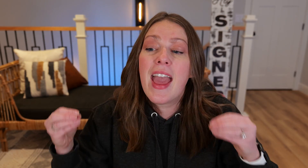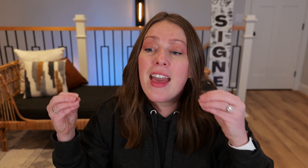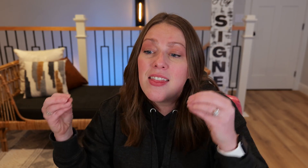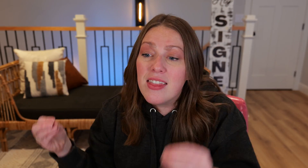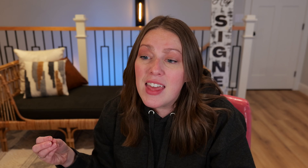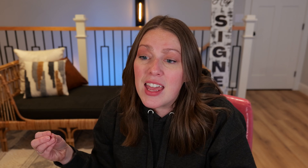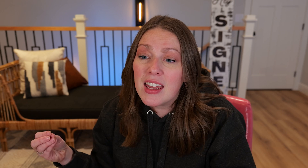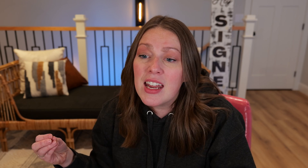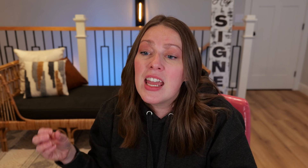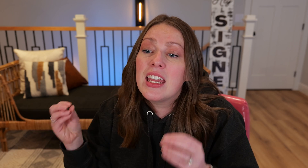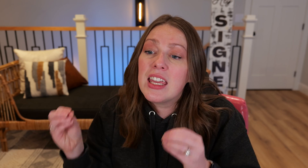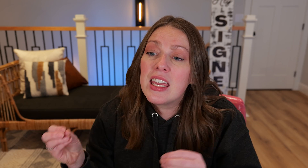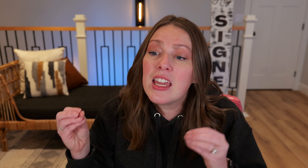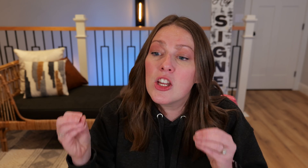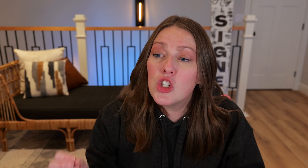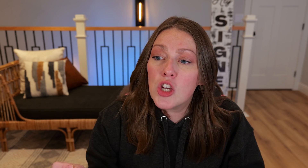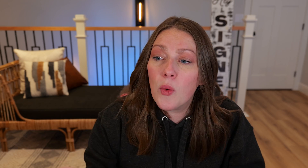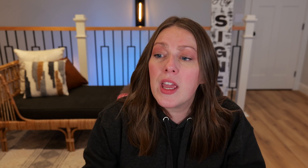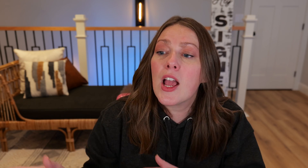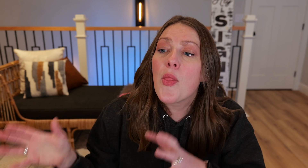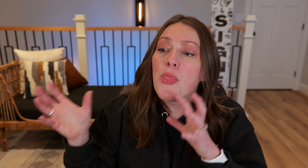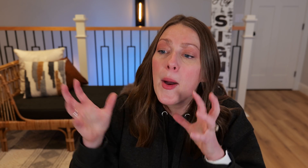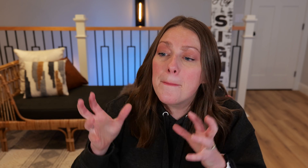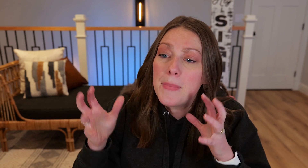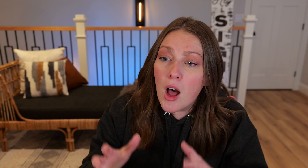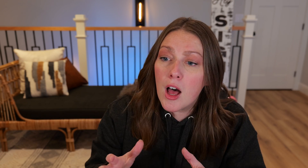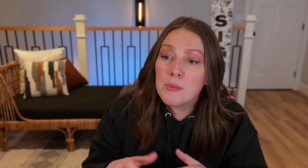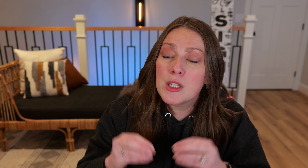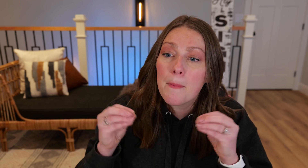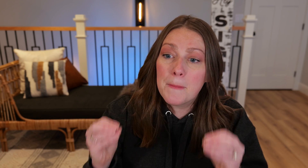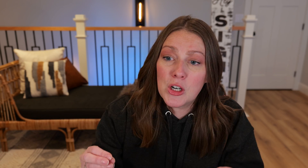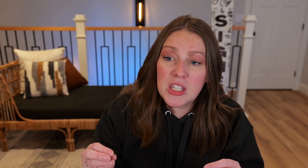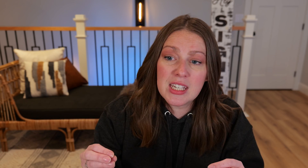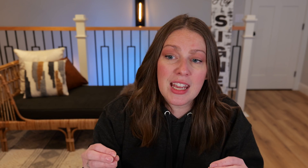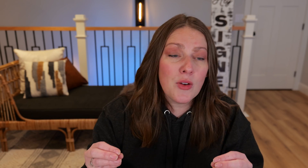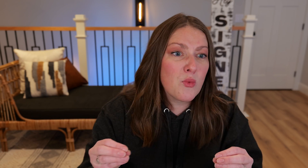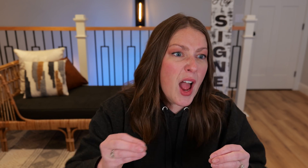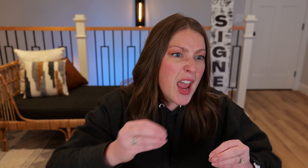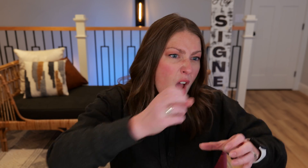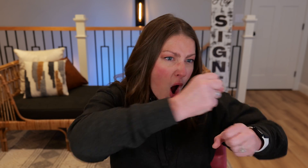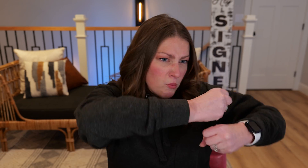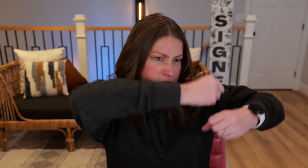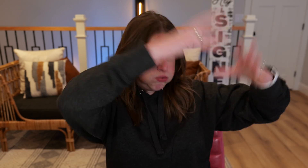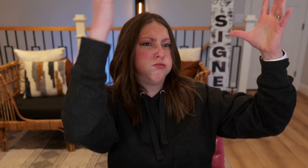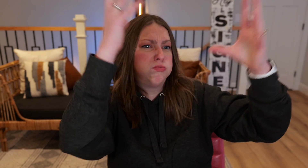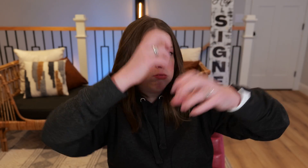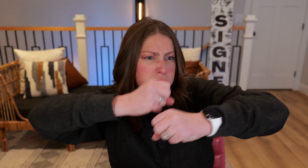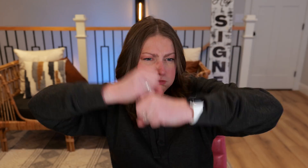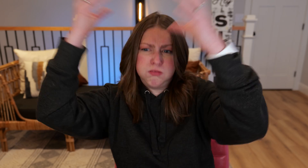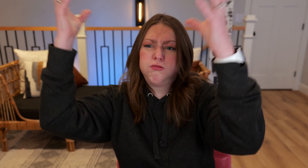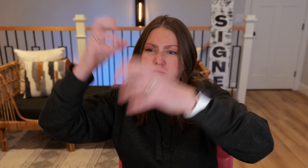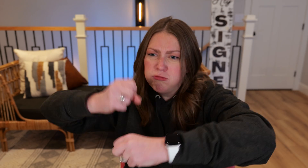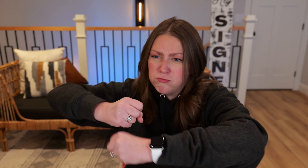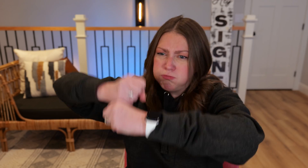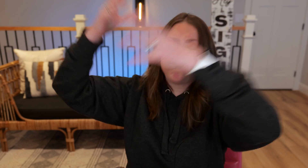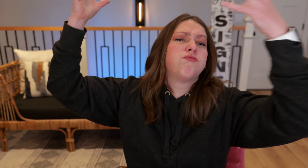And then he is showing the bombs bursting right.